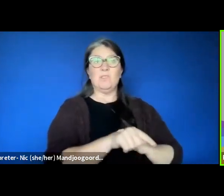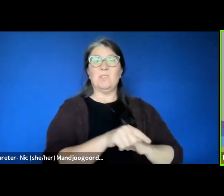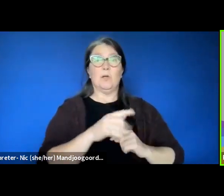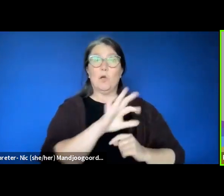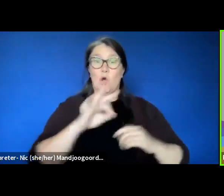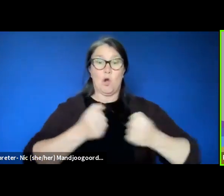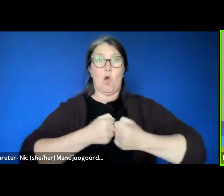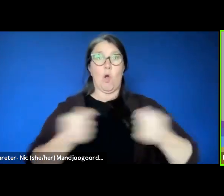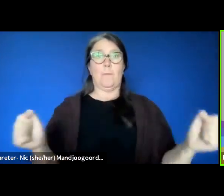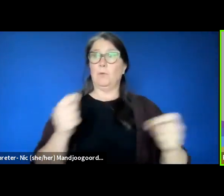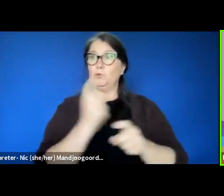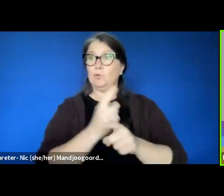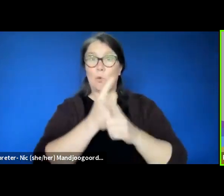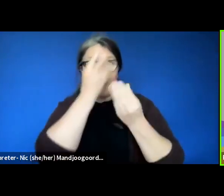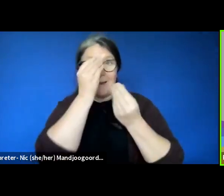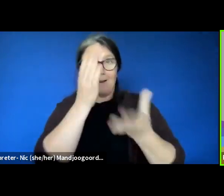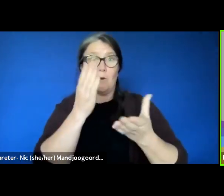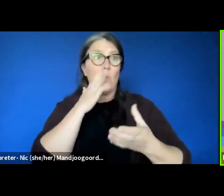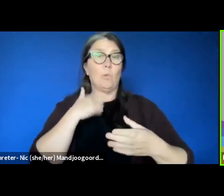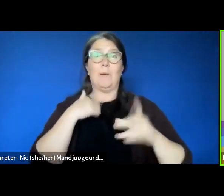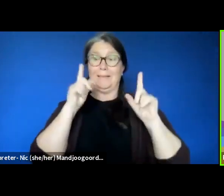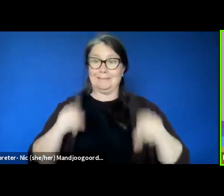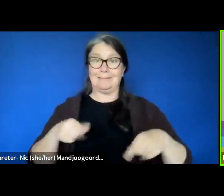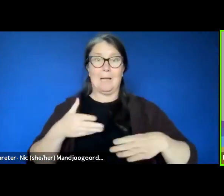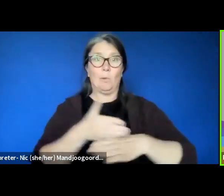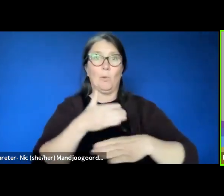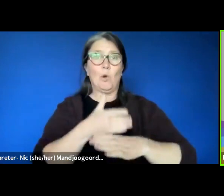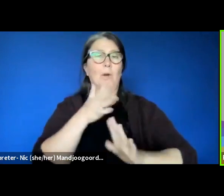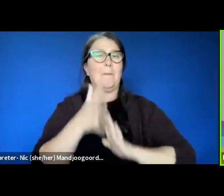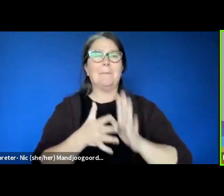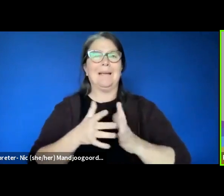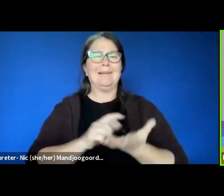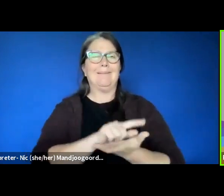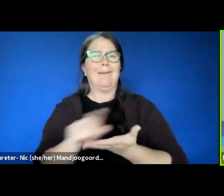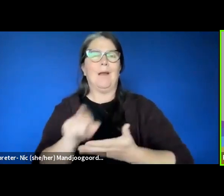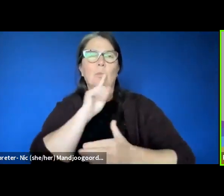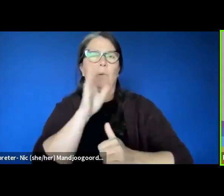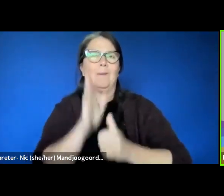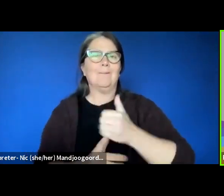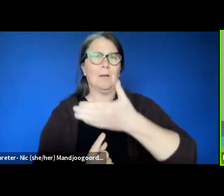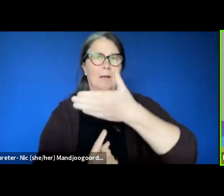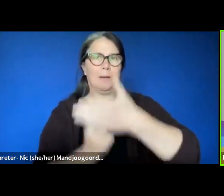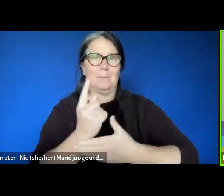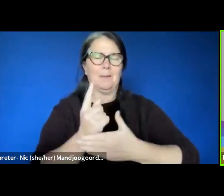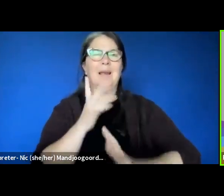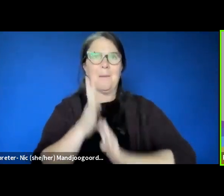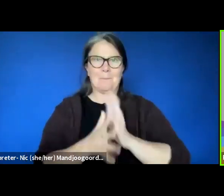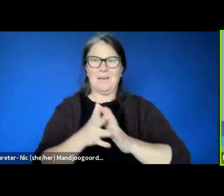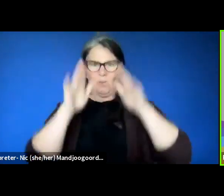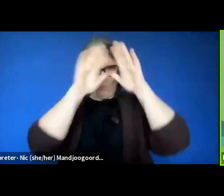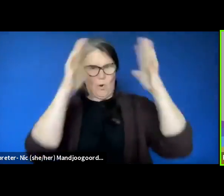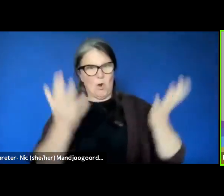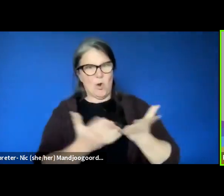likely to come out at work at all likely to come out at work at all. And that means there's an int And that means there's an incredible focus that needs to happen from employers around